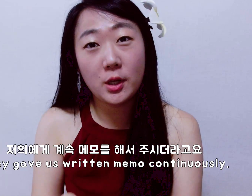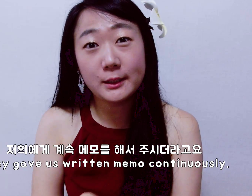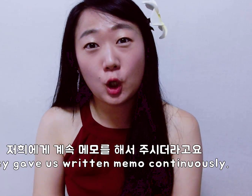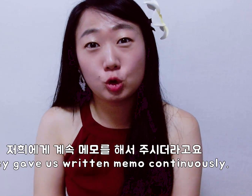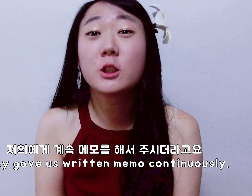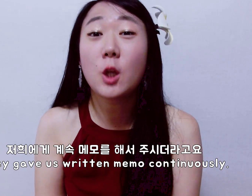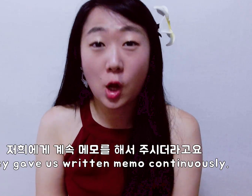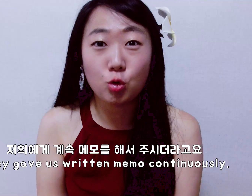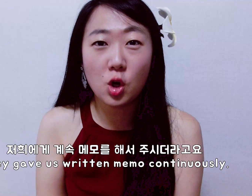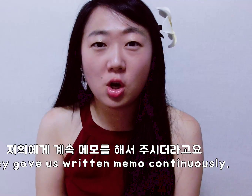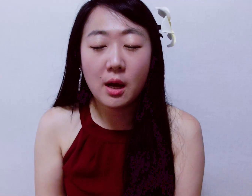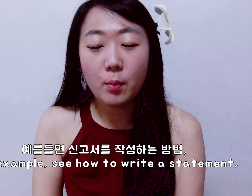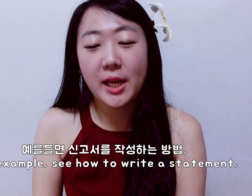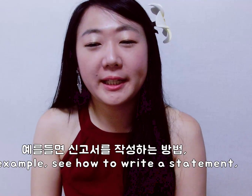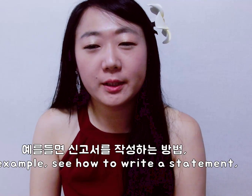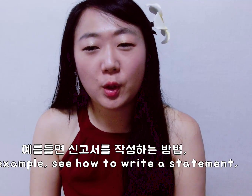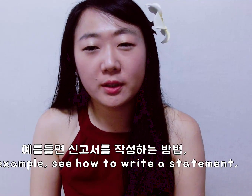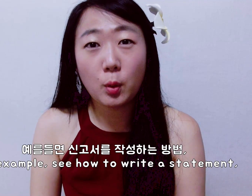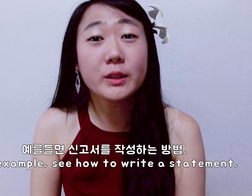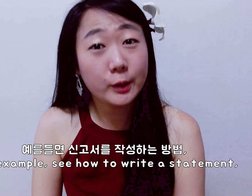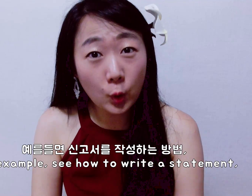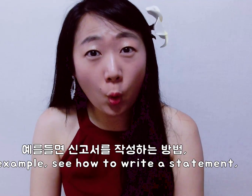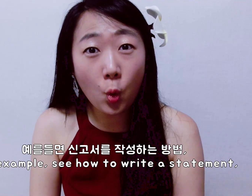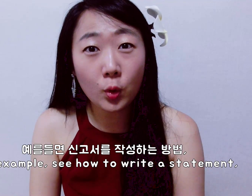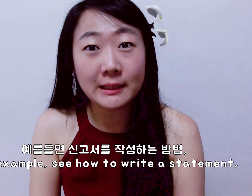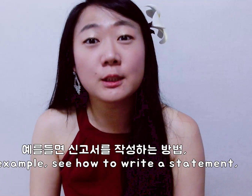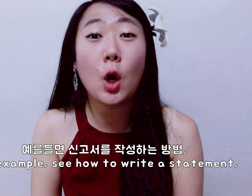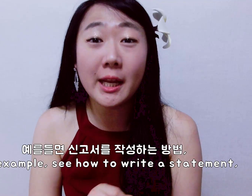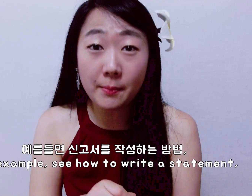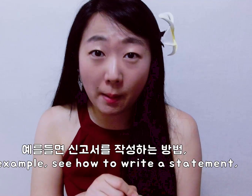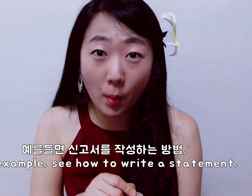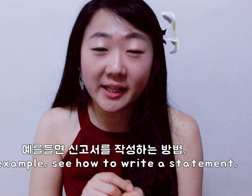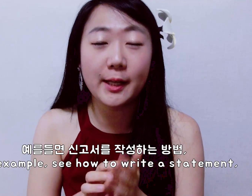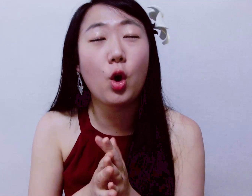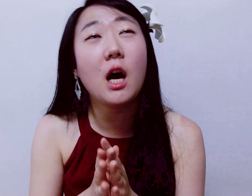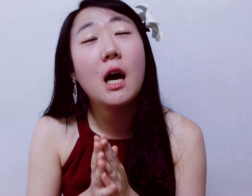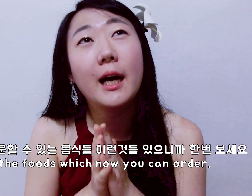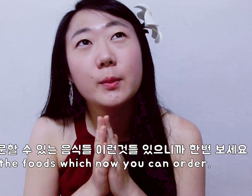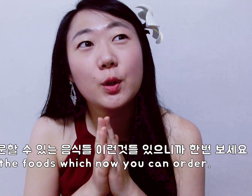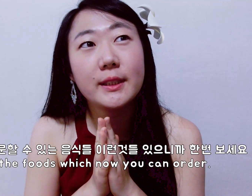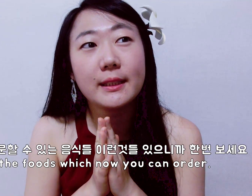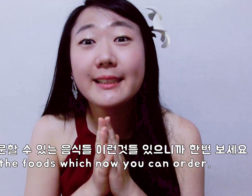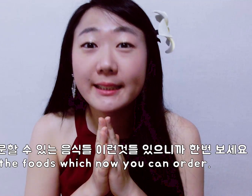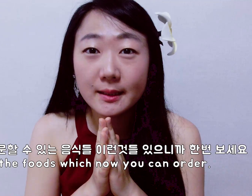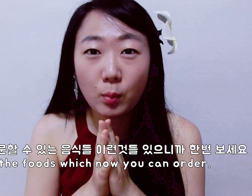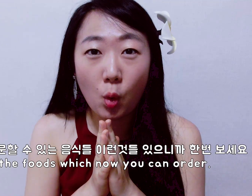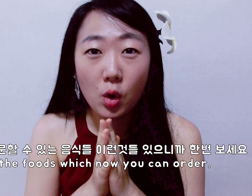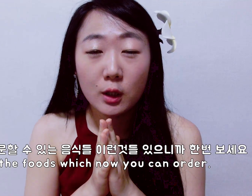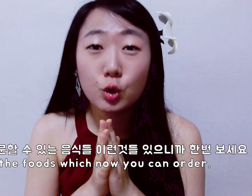를 해서 주시더라고요they gave us written memo continuously. 예를들면 신고 작성하는 방법 지금 주문할 수 있는 음식들 이런것들